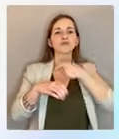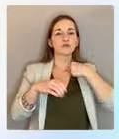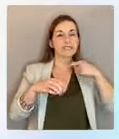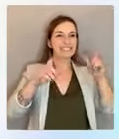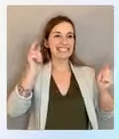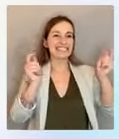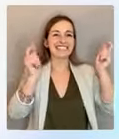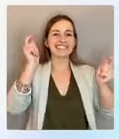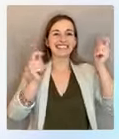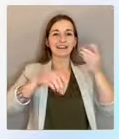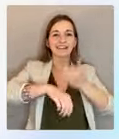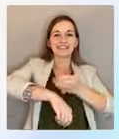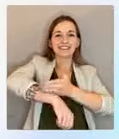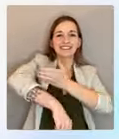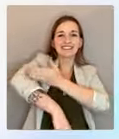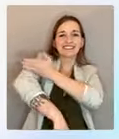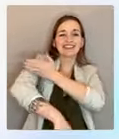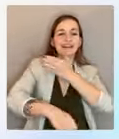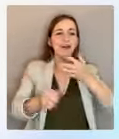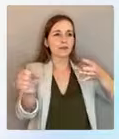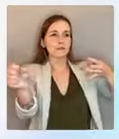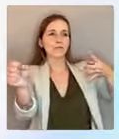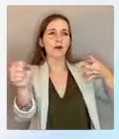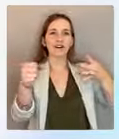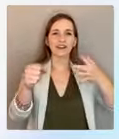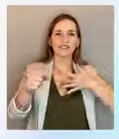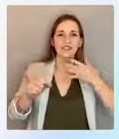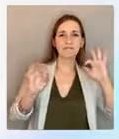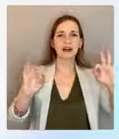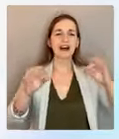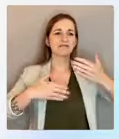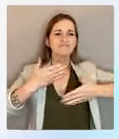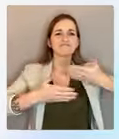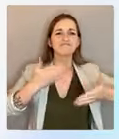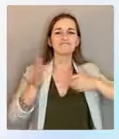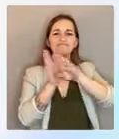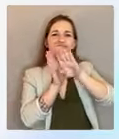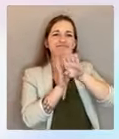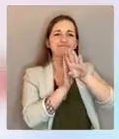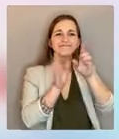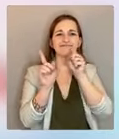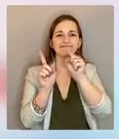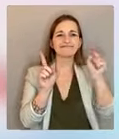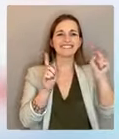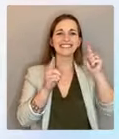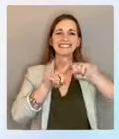and we just continued iterating on this concept. As it got better, as the bow and arrow started to feel better, as the physics of the ball started to feel better,